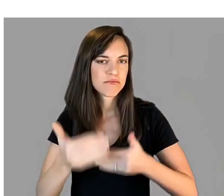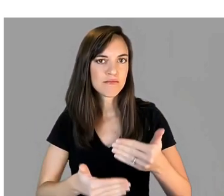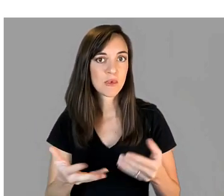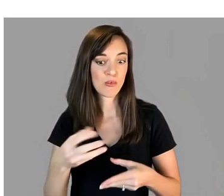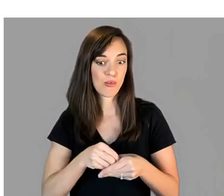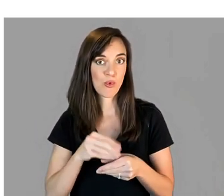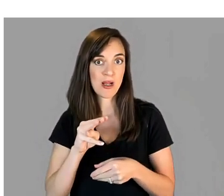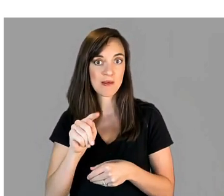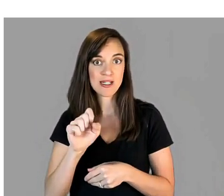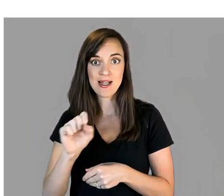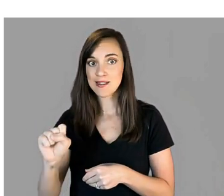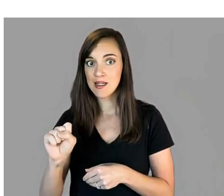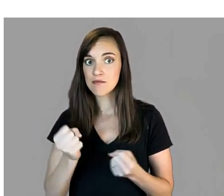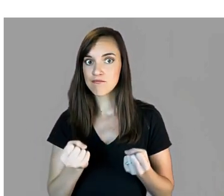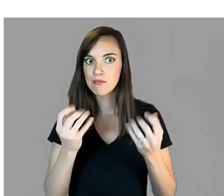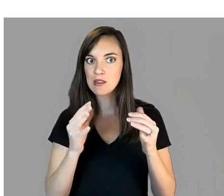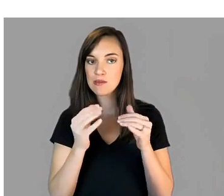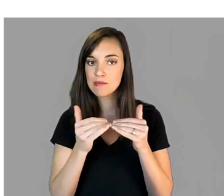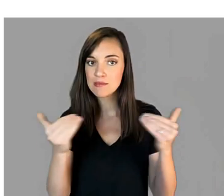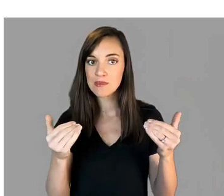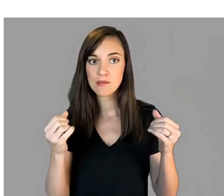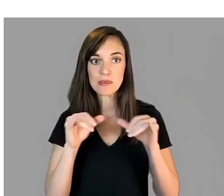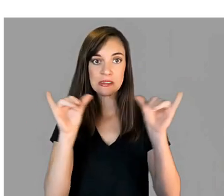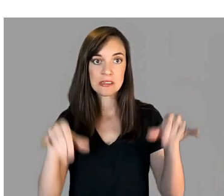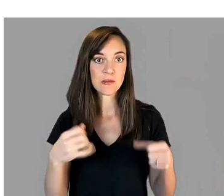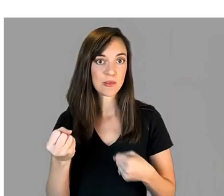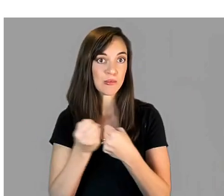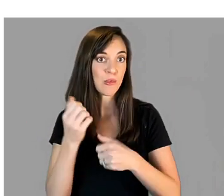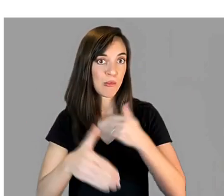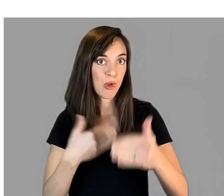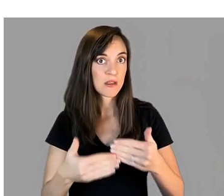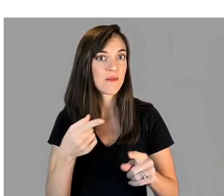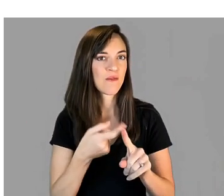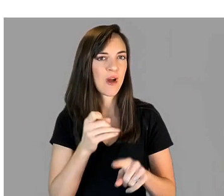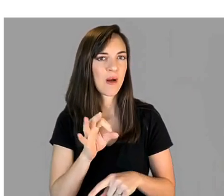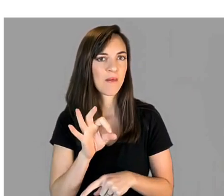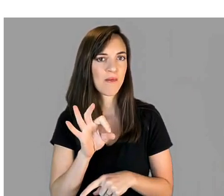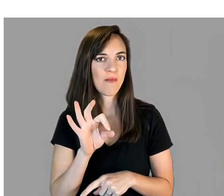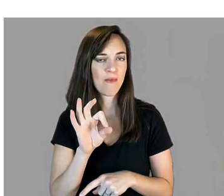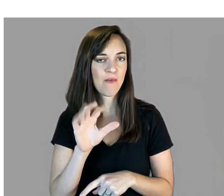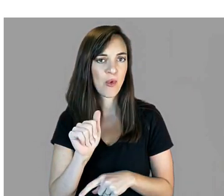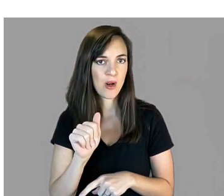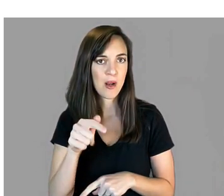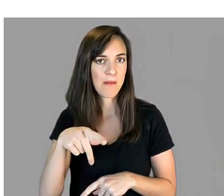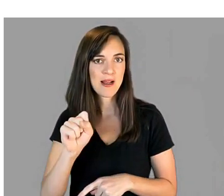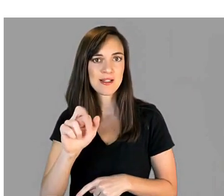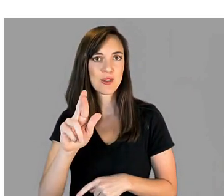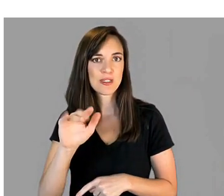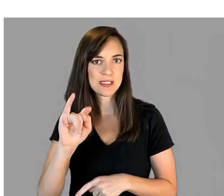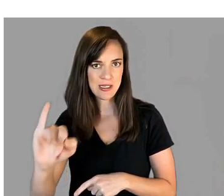the multi-tiered system of supports (MTSS) framework as described by PS/RtI.